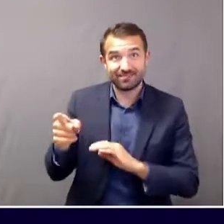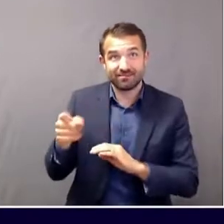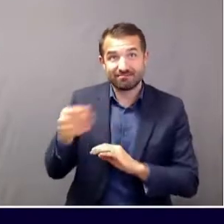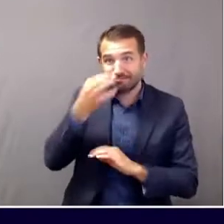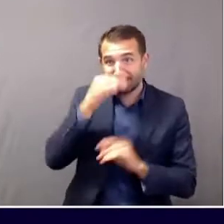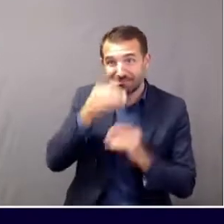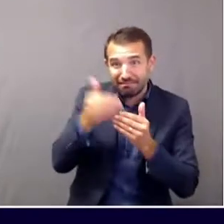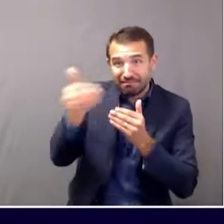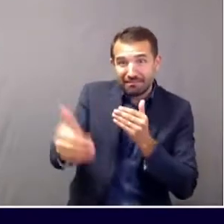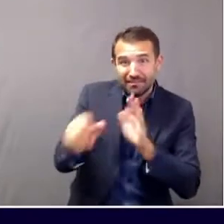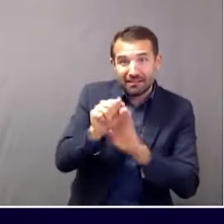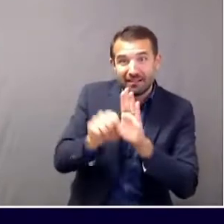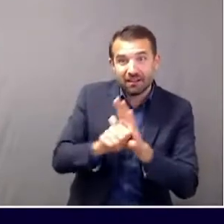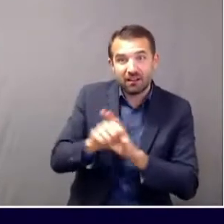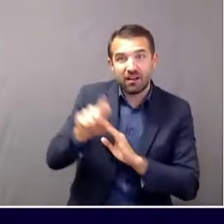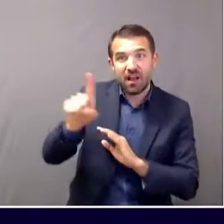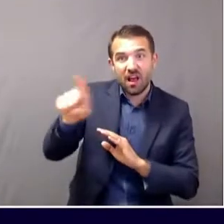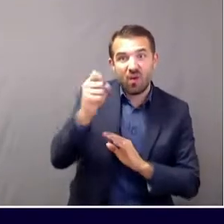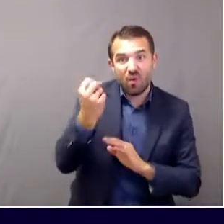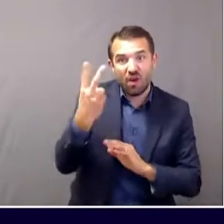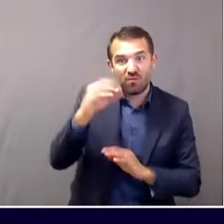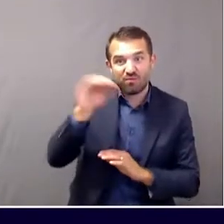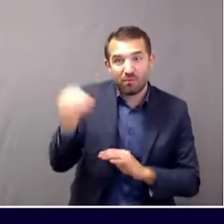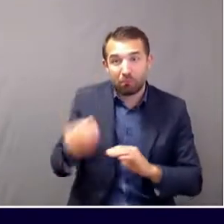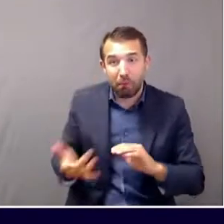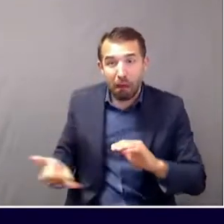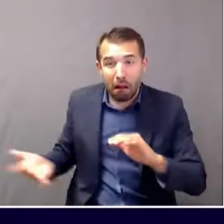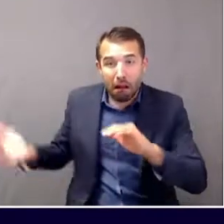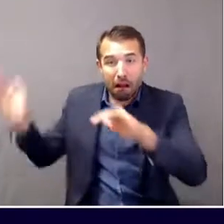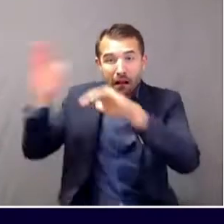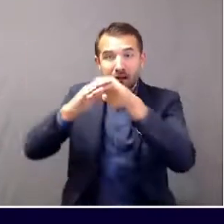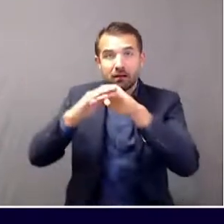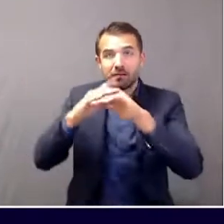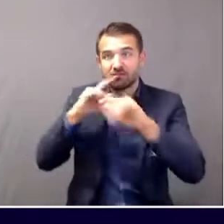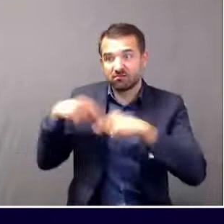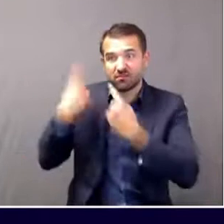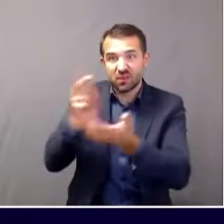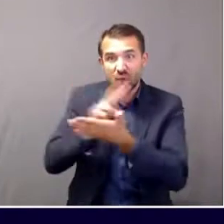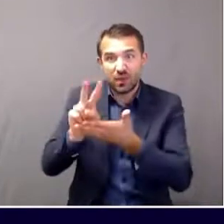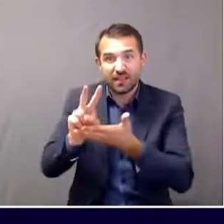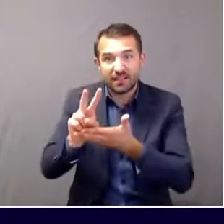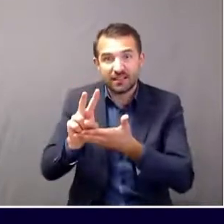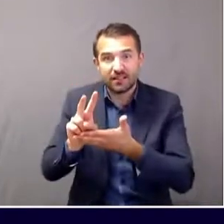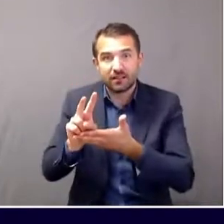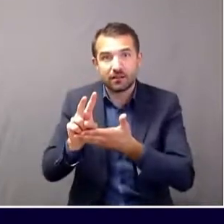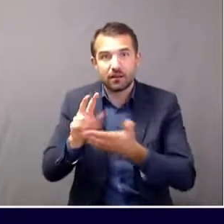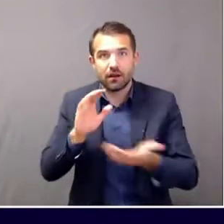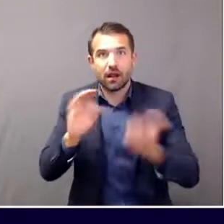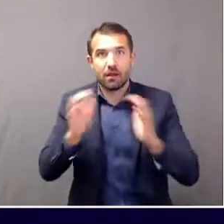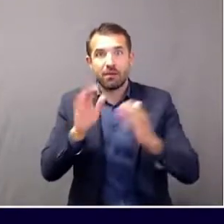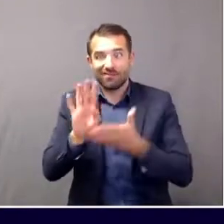twelve percent just over the